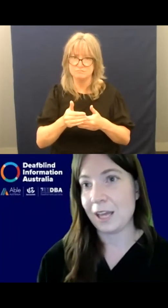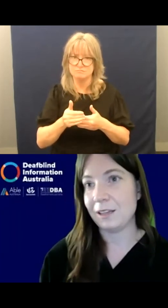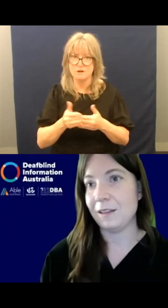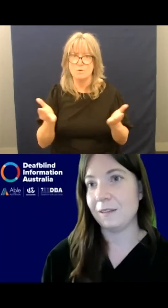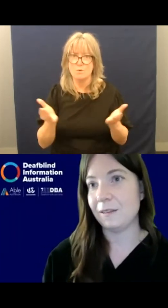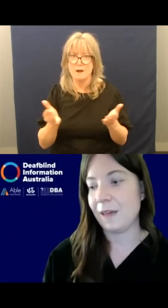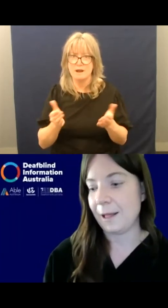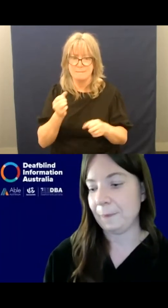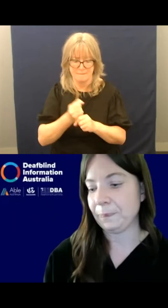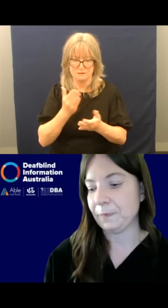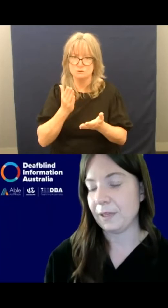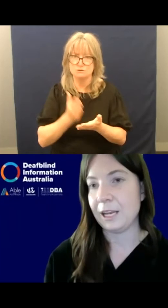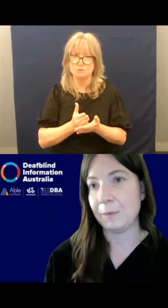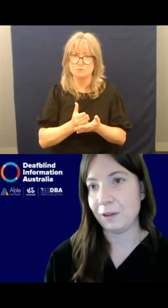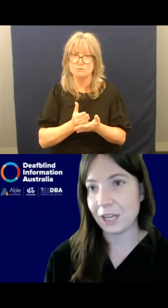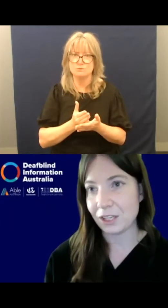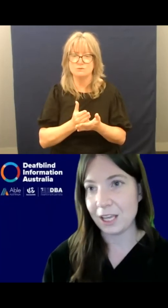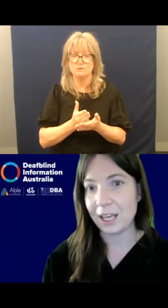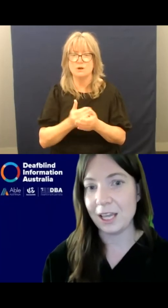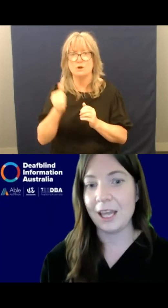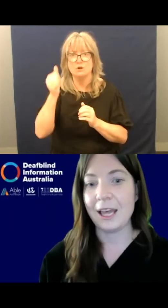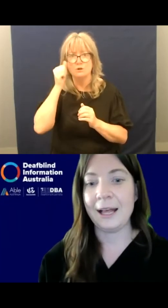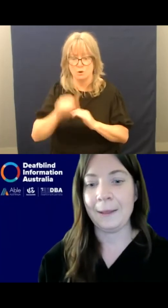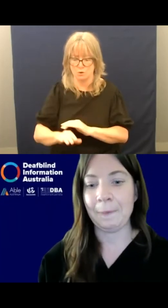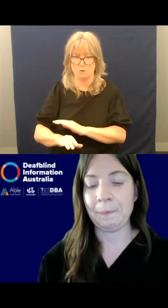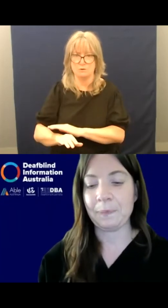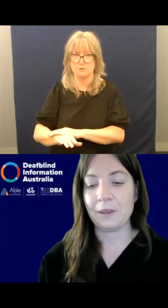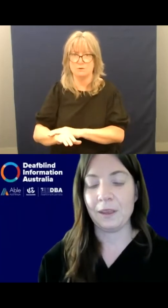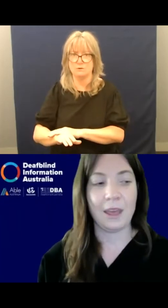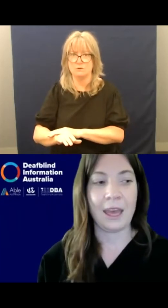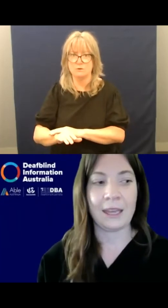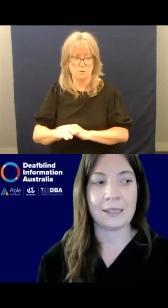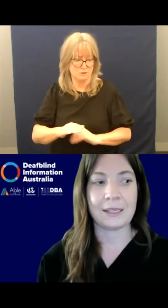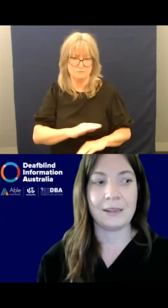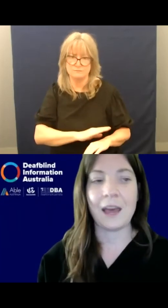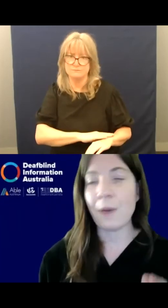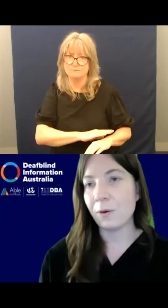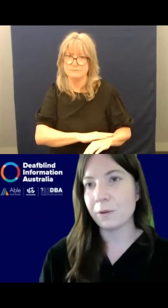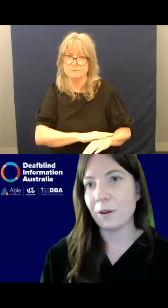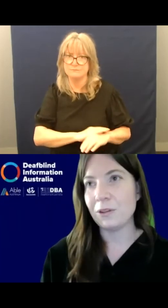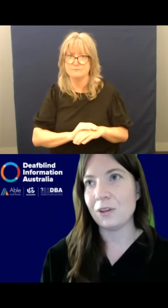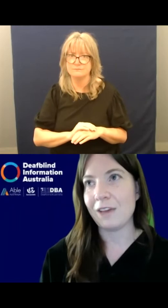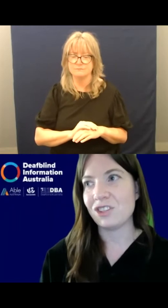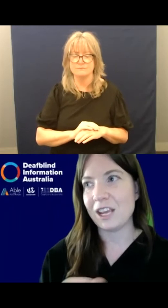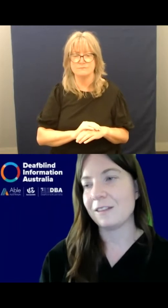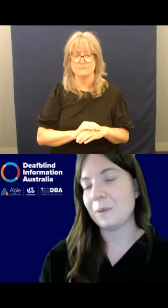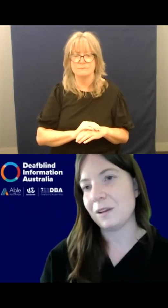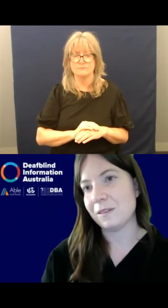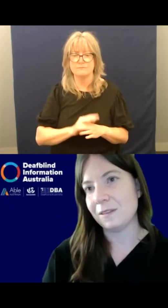there's an element of touch there, and that way also you can have shared experiences and someone